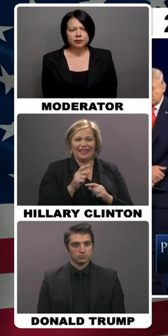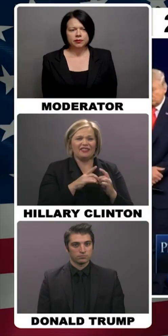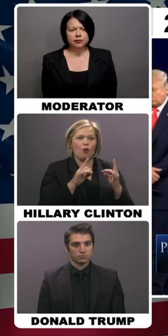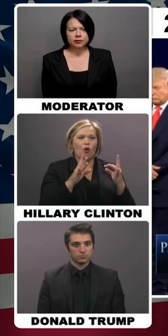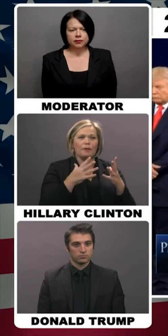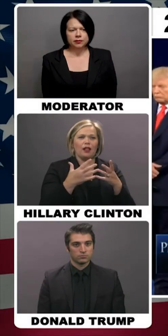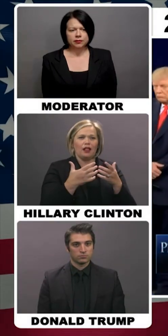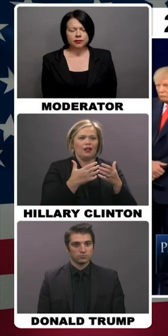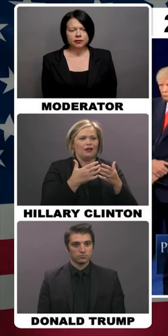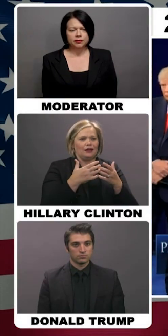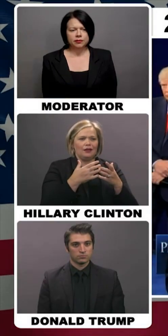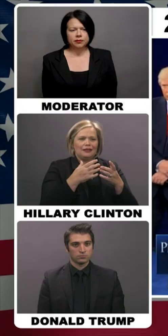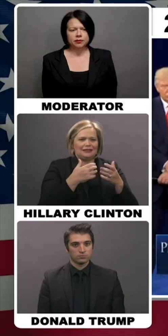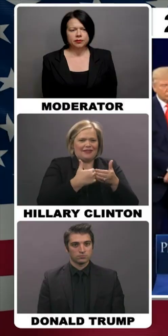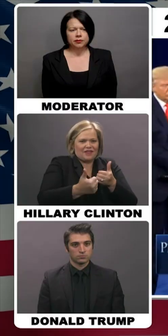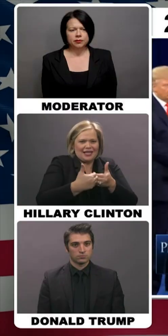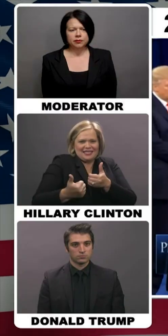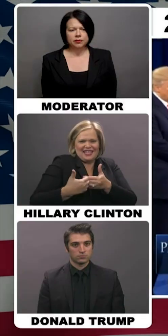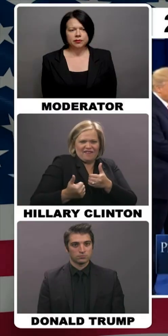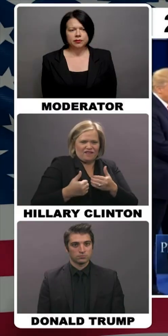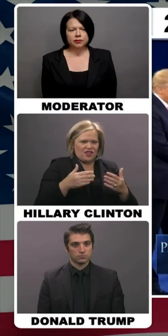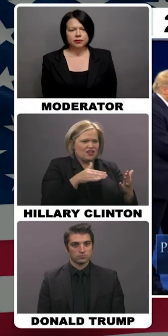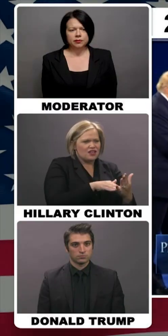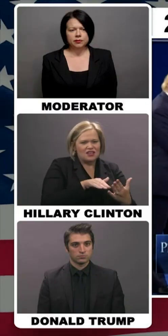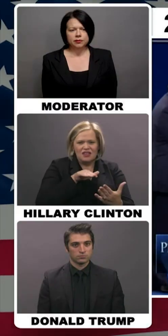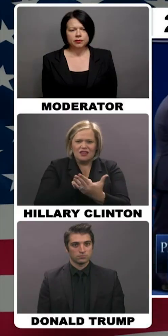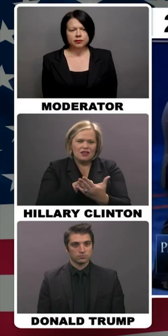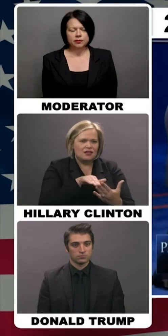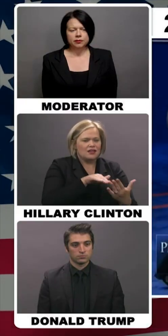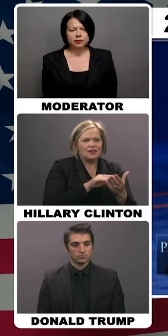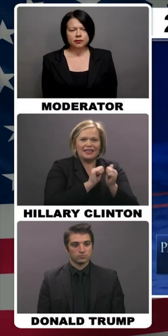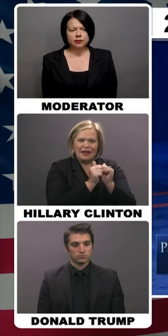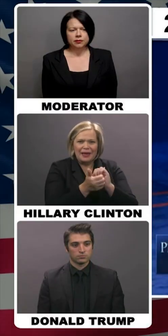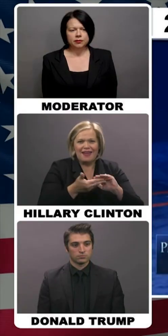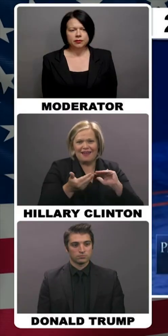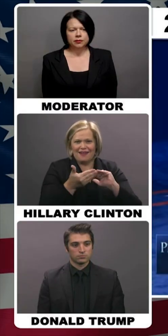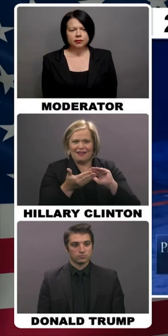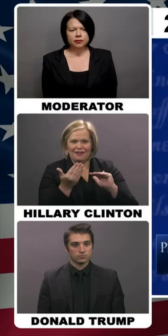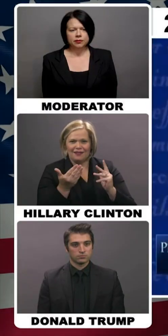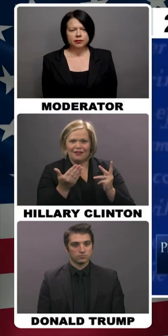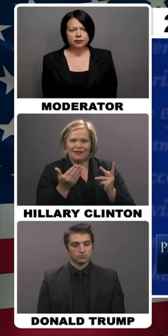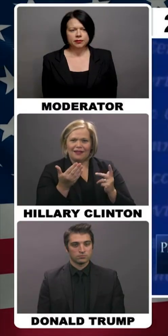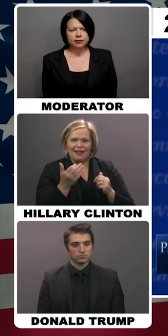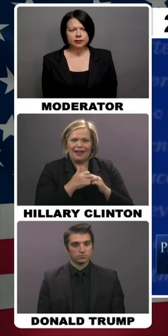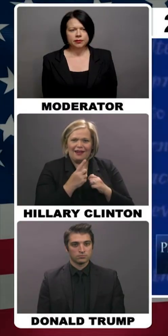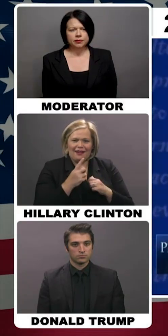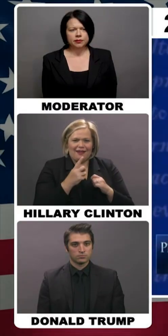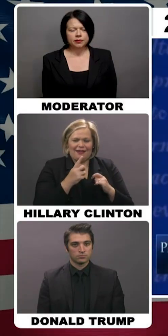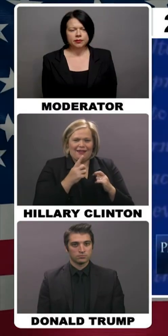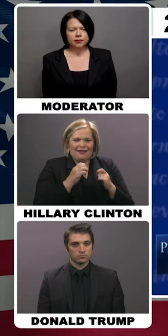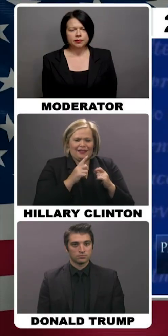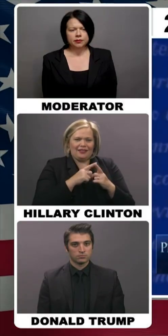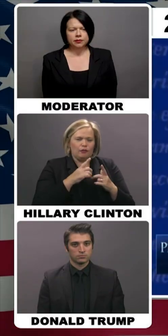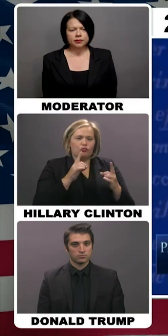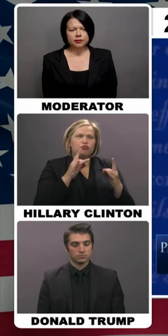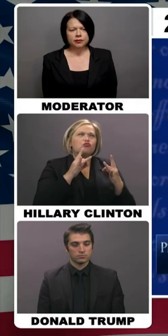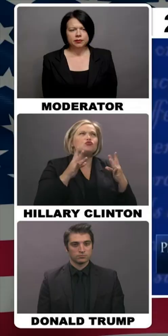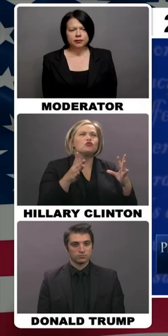and the inciting of violence at rallies and the very, uh, brutal kinds of comments about